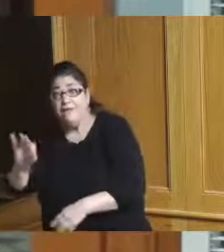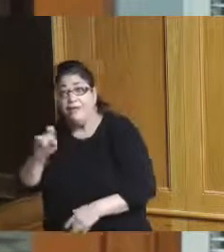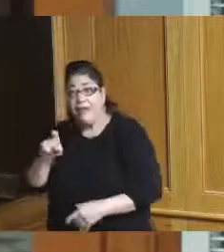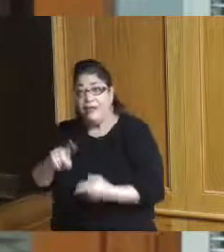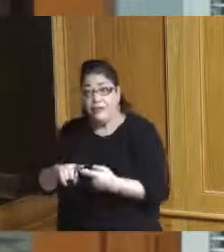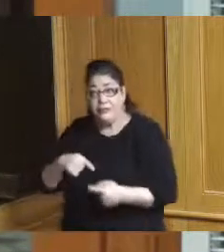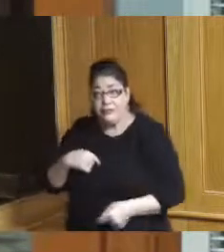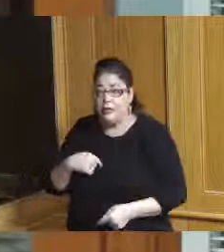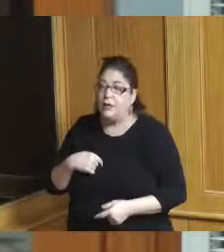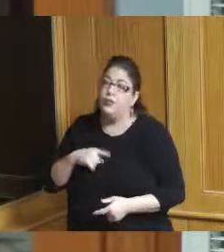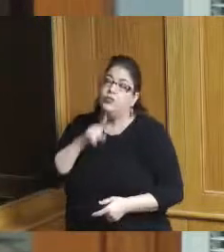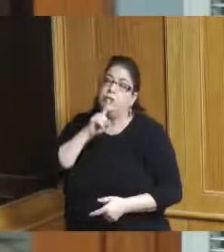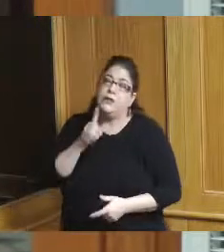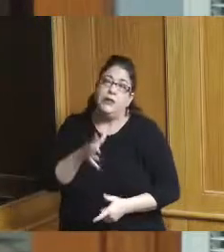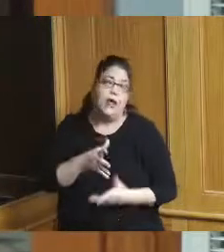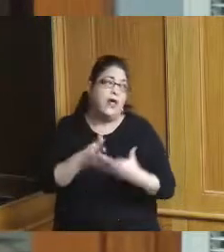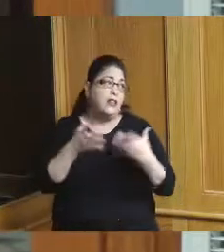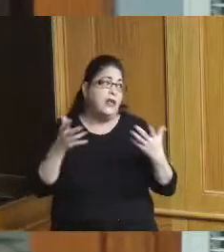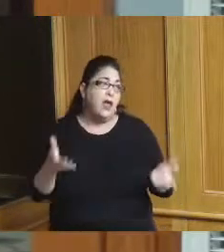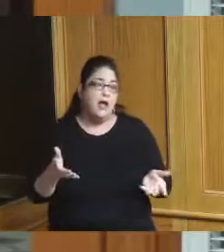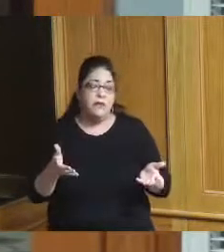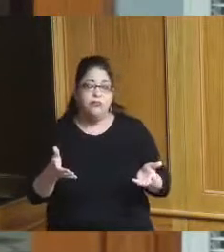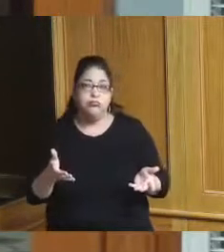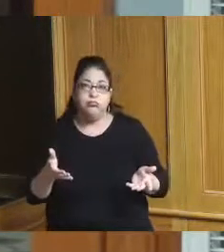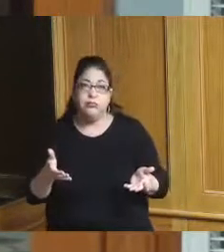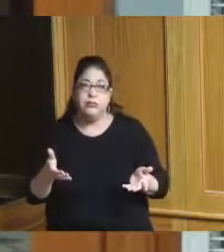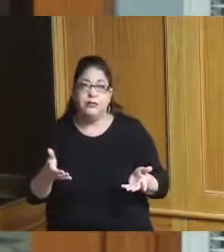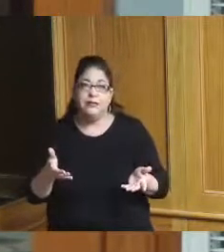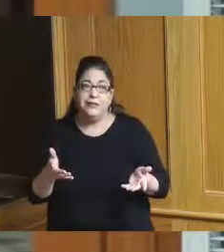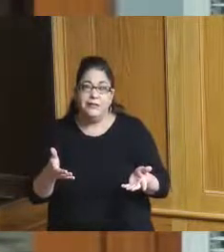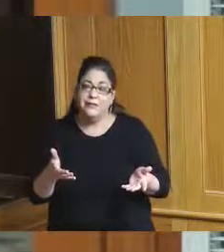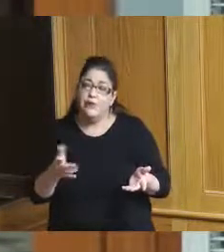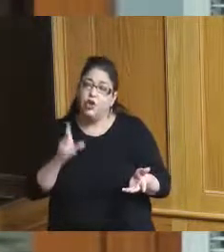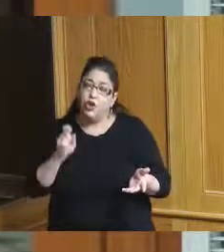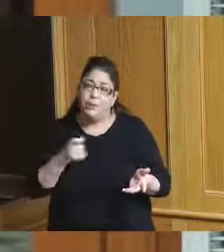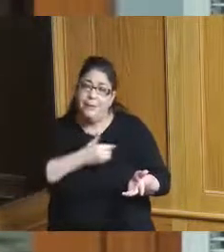it really is something that could be there's a better service to our community somehow